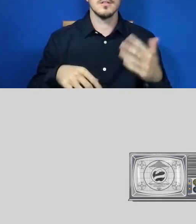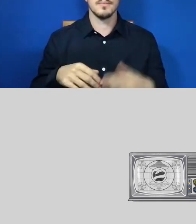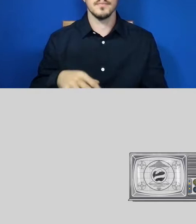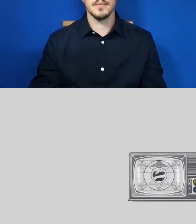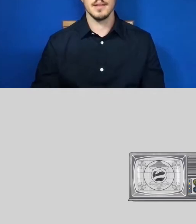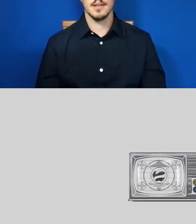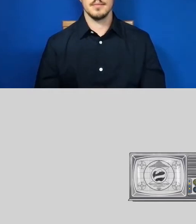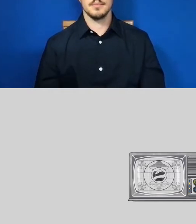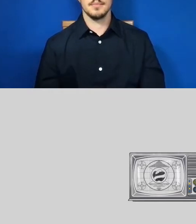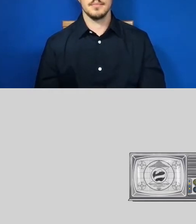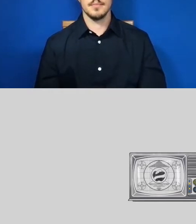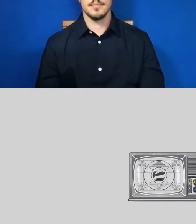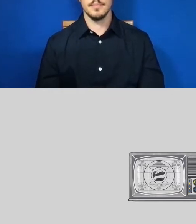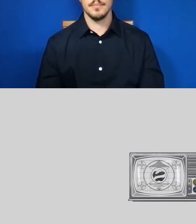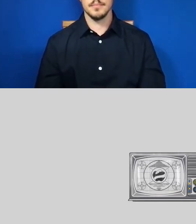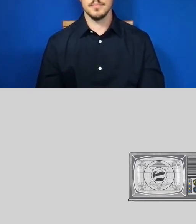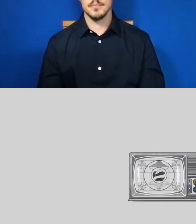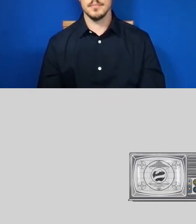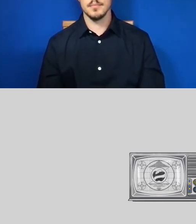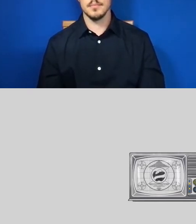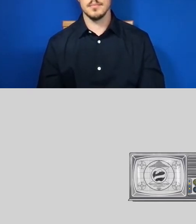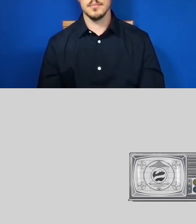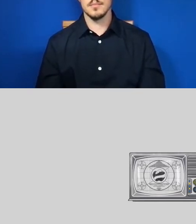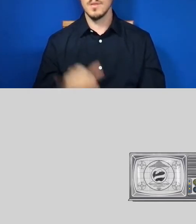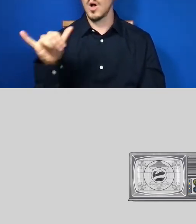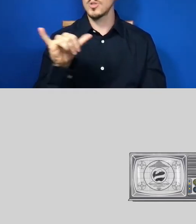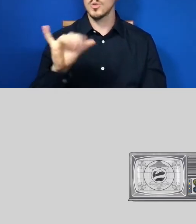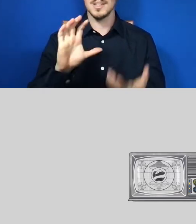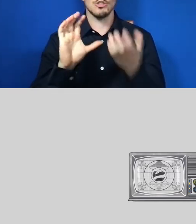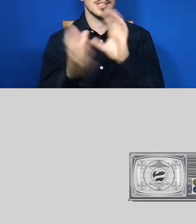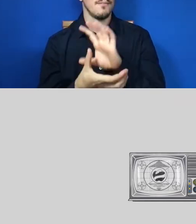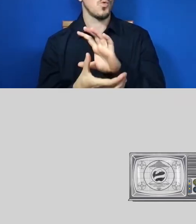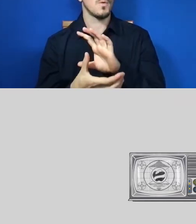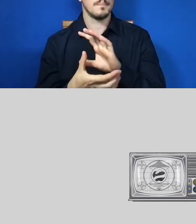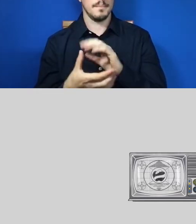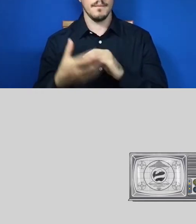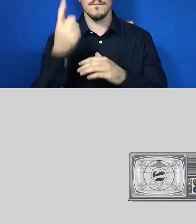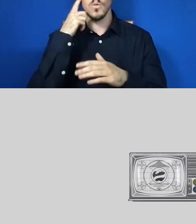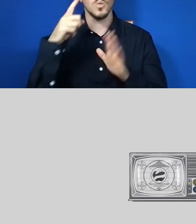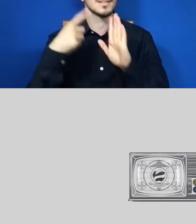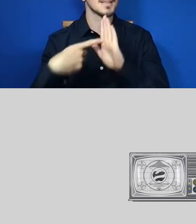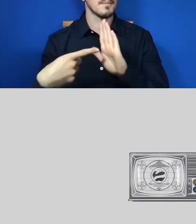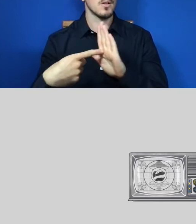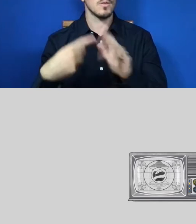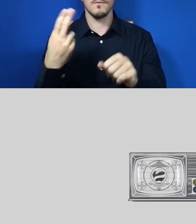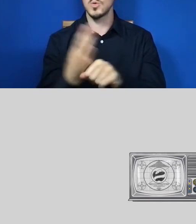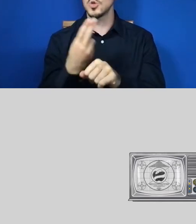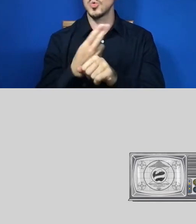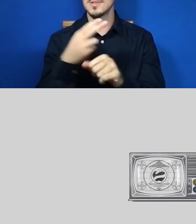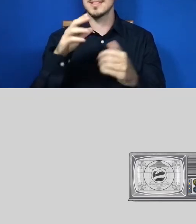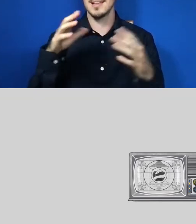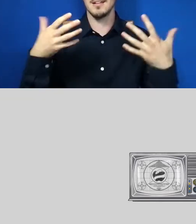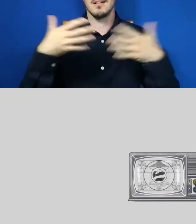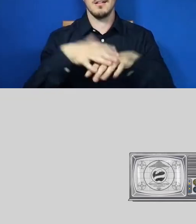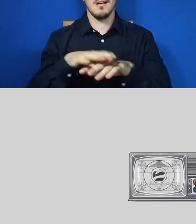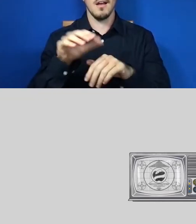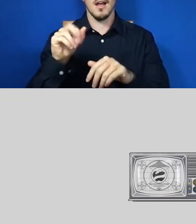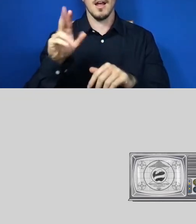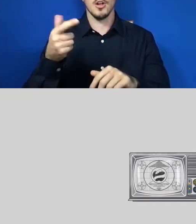validation set and also testing data set. We also transform our data. For example, if we use the aggregation method,